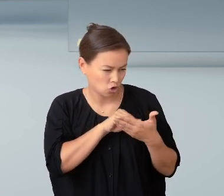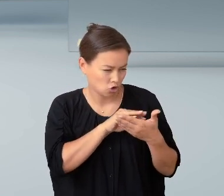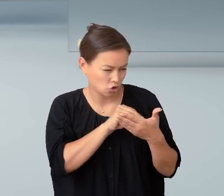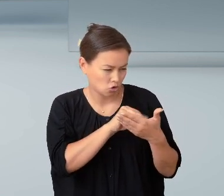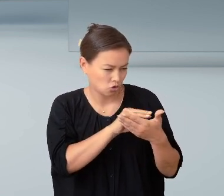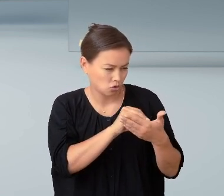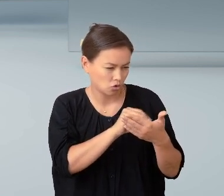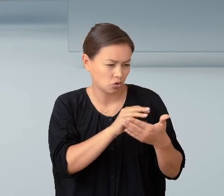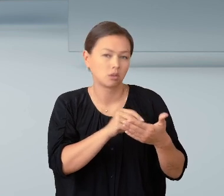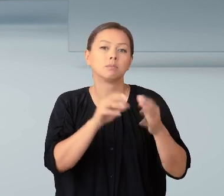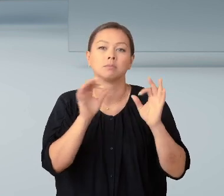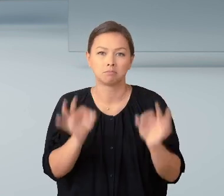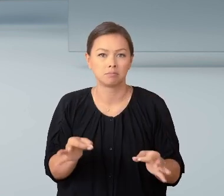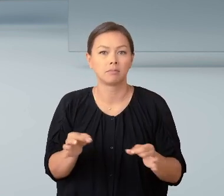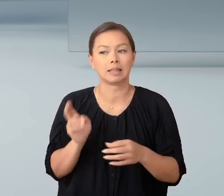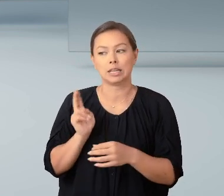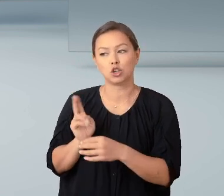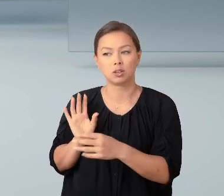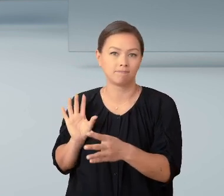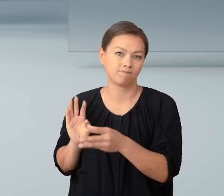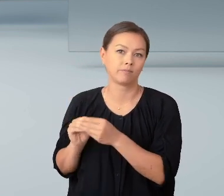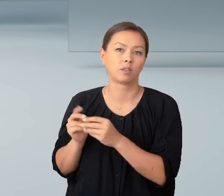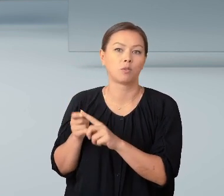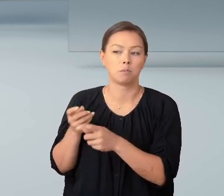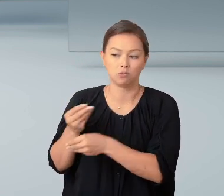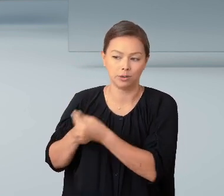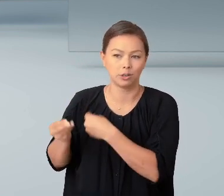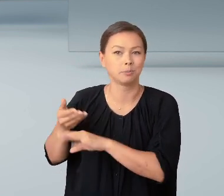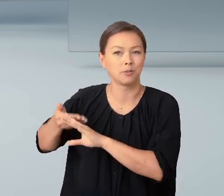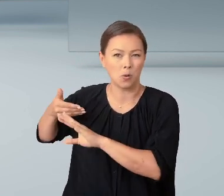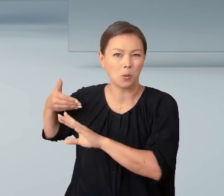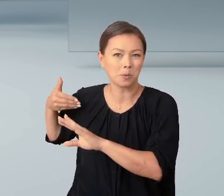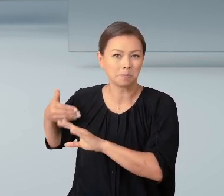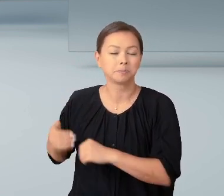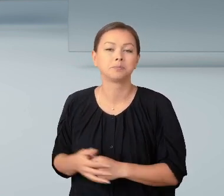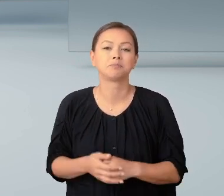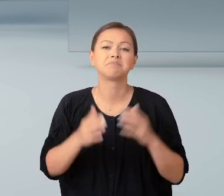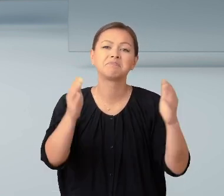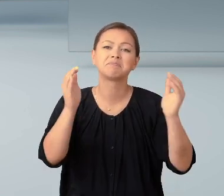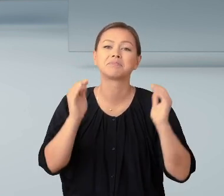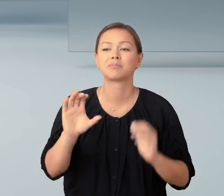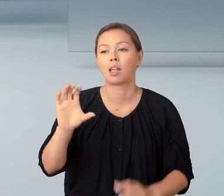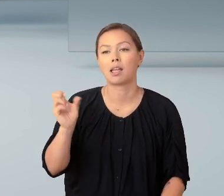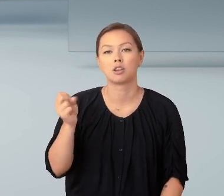on a previous history of transactions. Now, let's go take a look at Cash